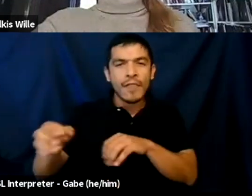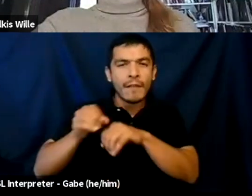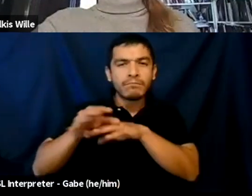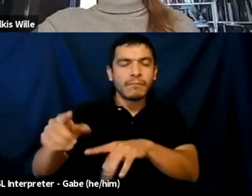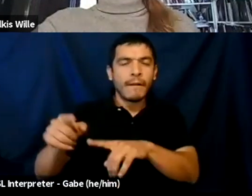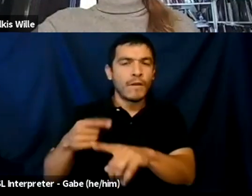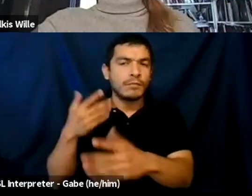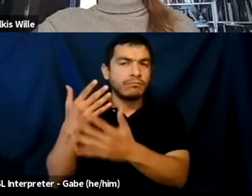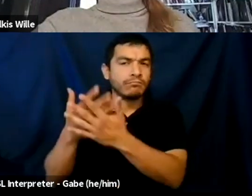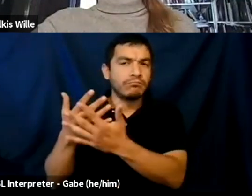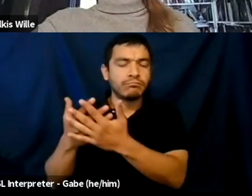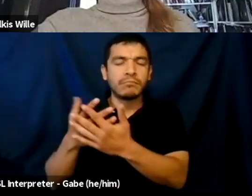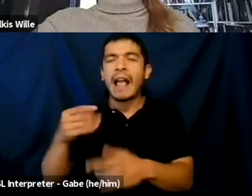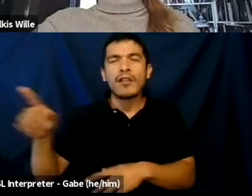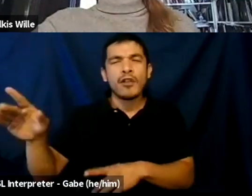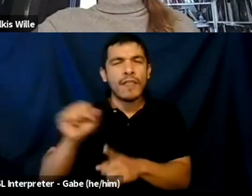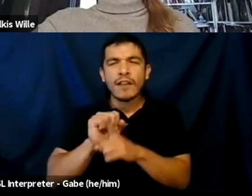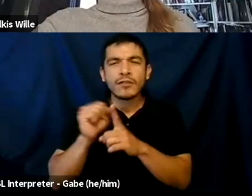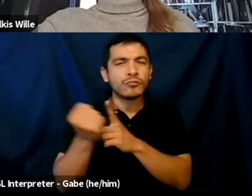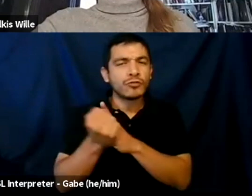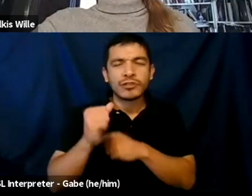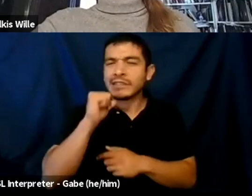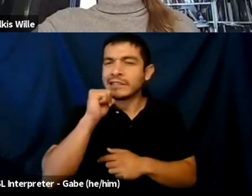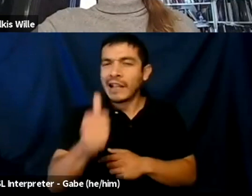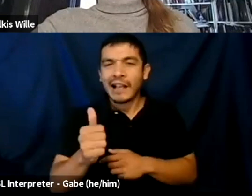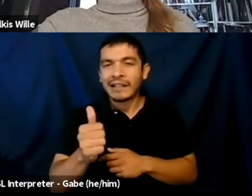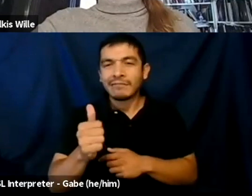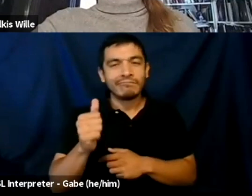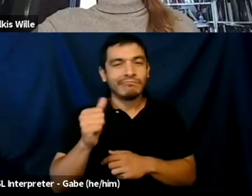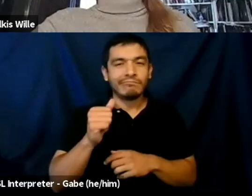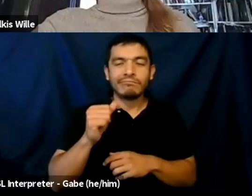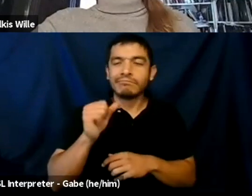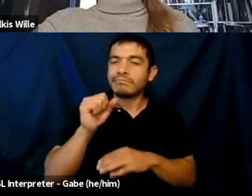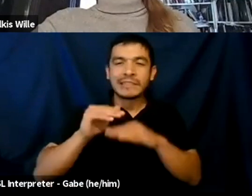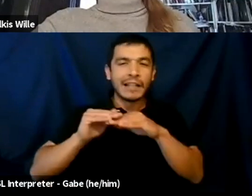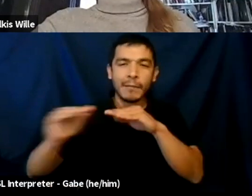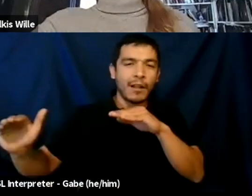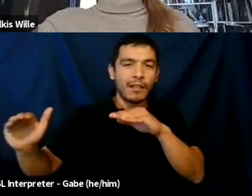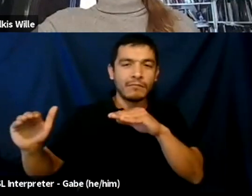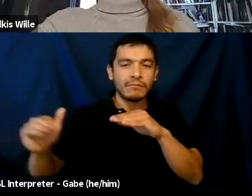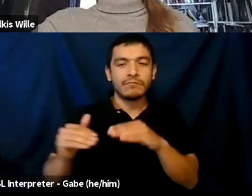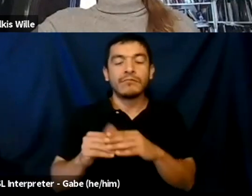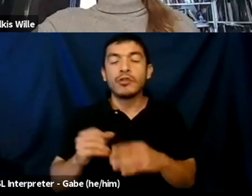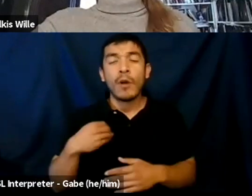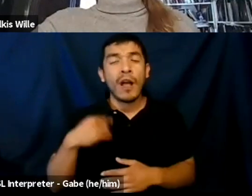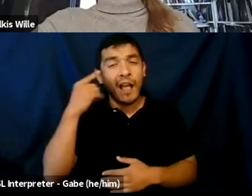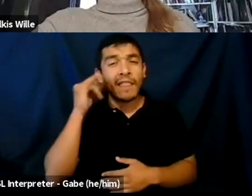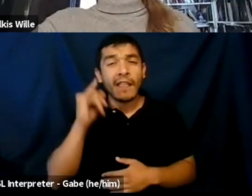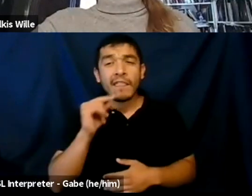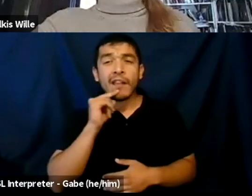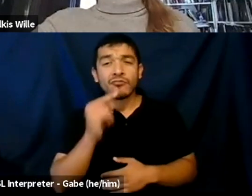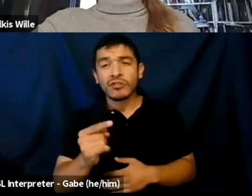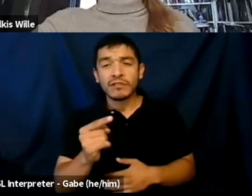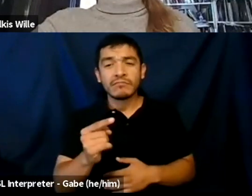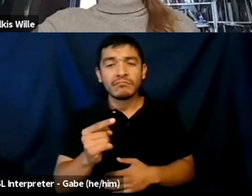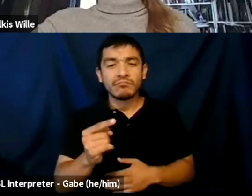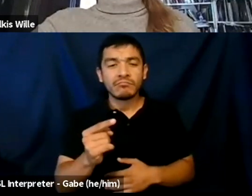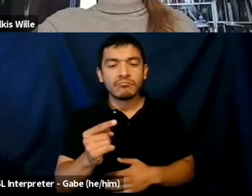And so, their situation was not stable. And so, I think that really kind of begs the question,